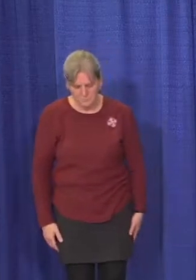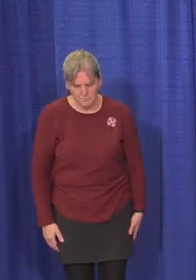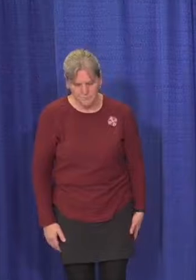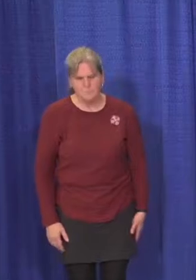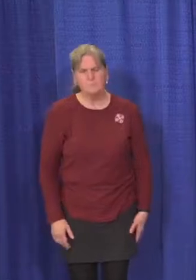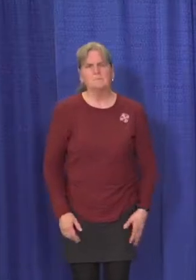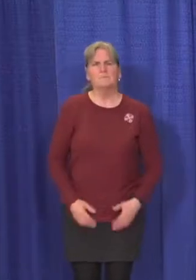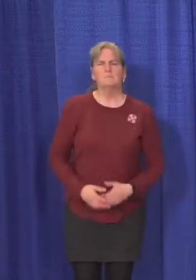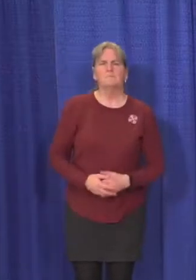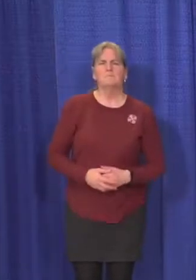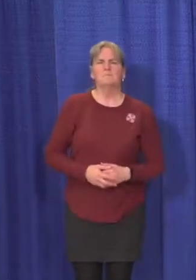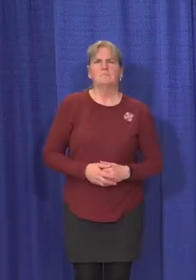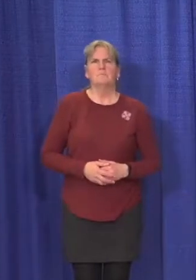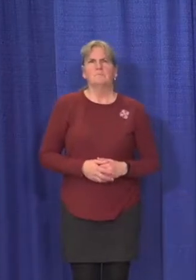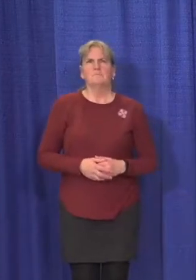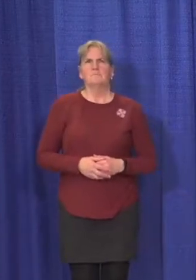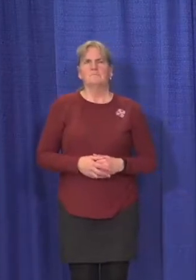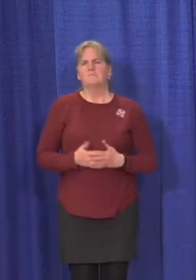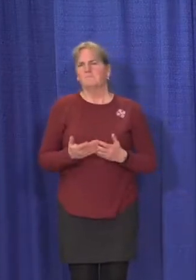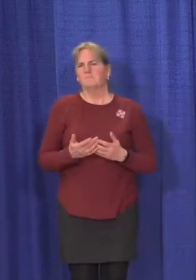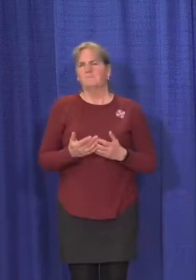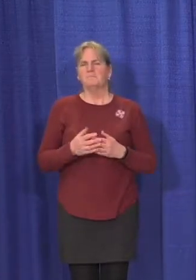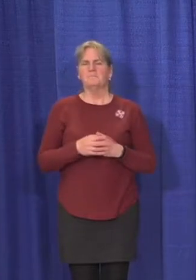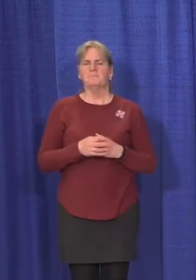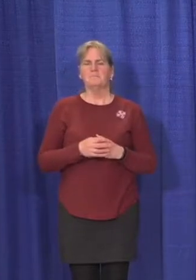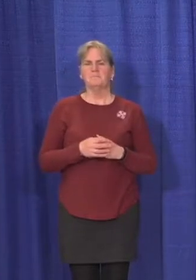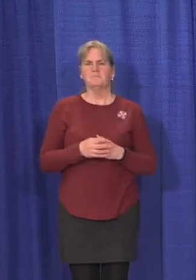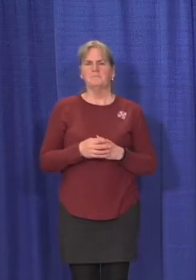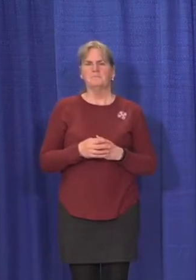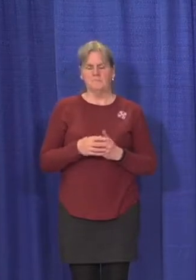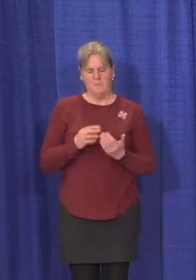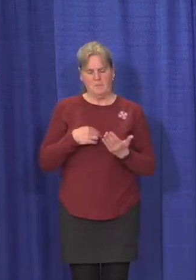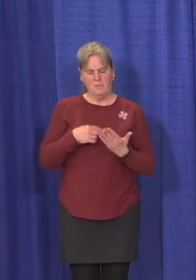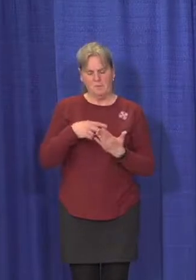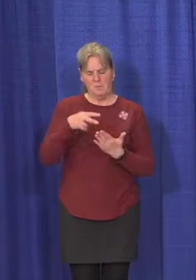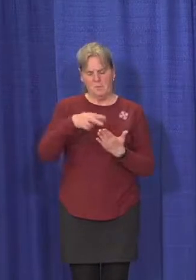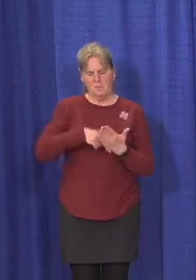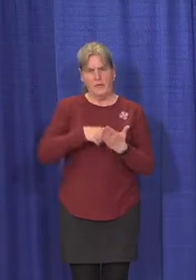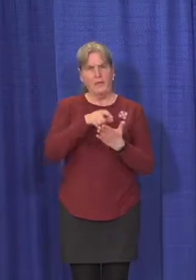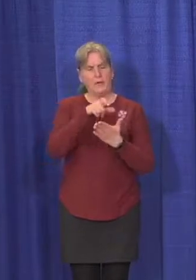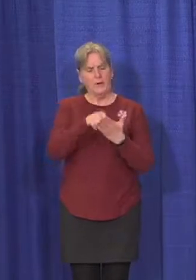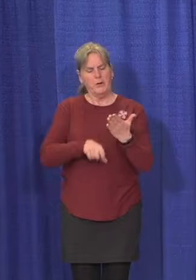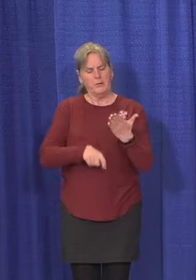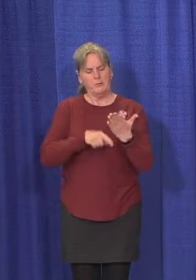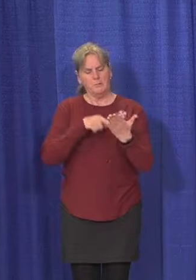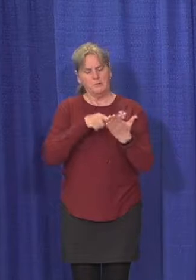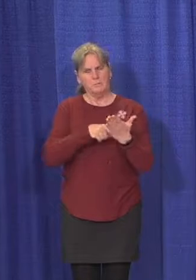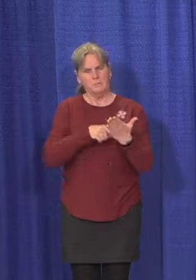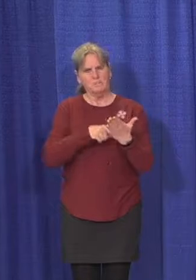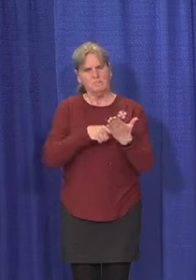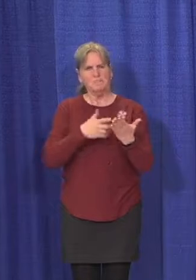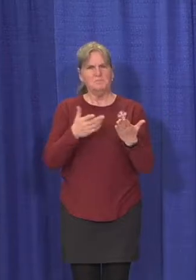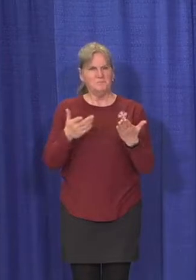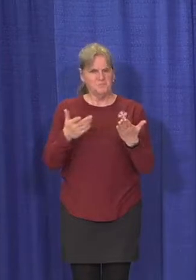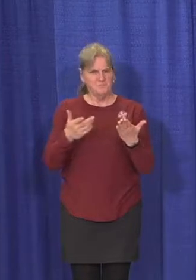question Tim? This one is for either one of you. I've been reading a number of